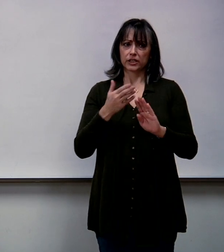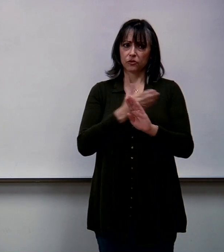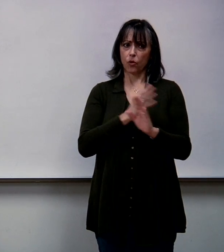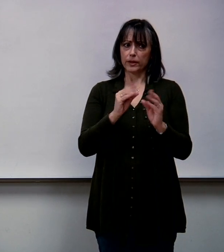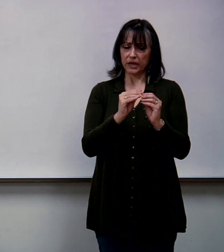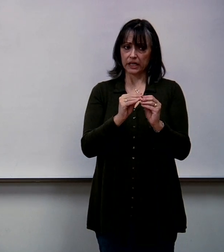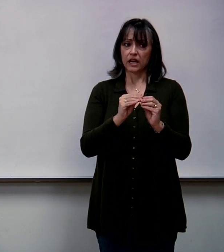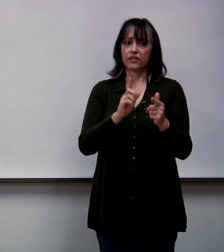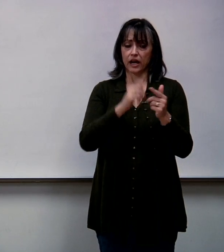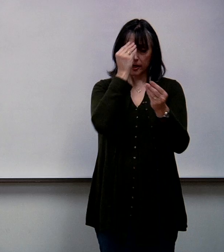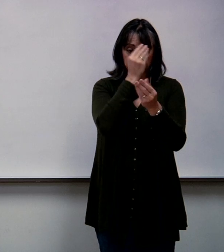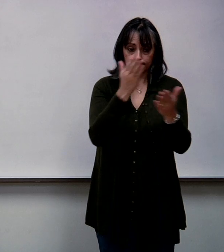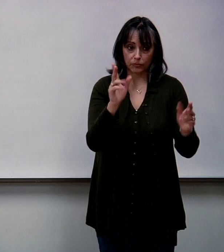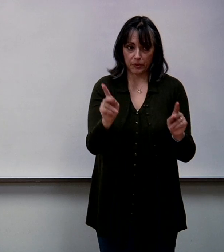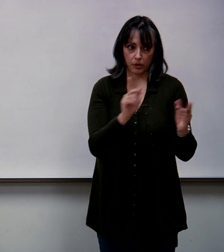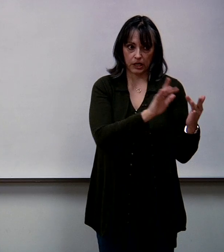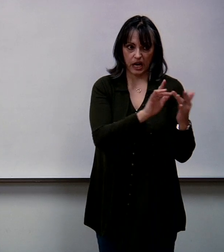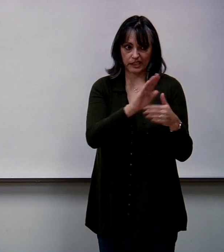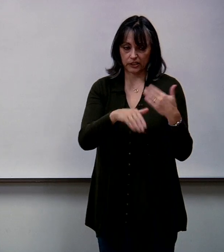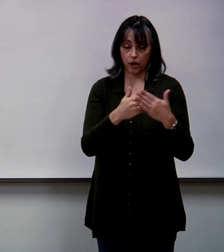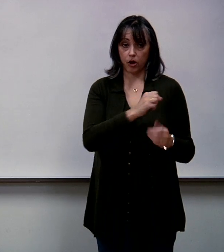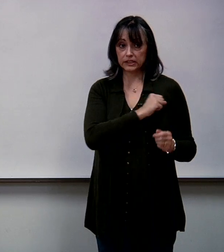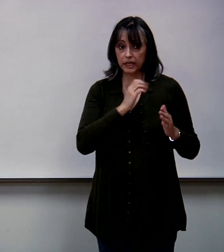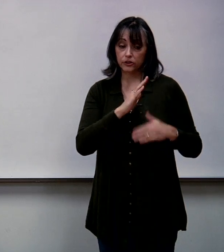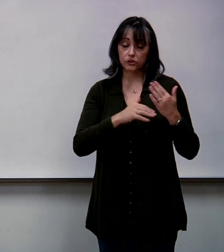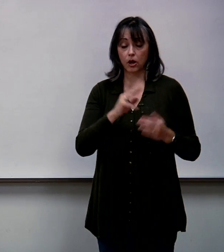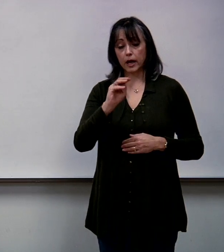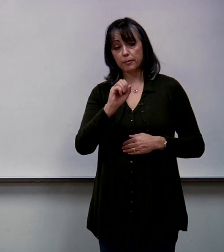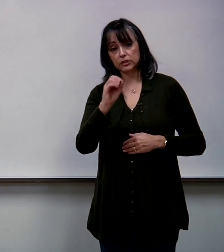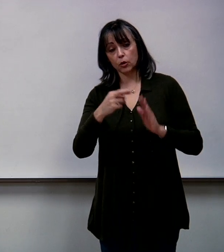letting everyone know, contacting all the senators and MSO representatives or posting it somewhere